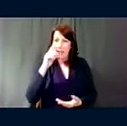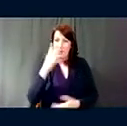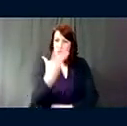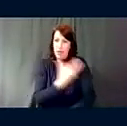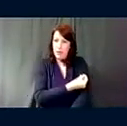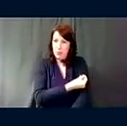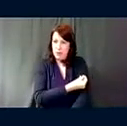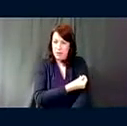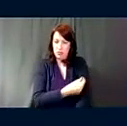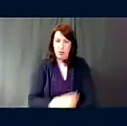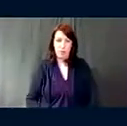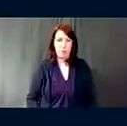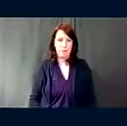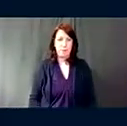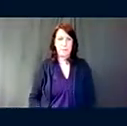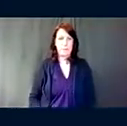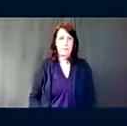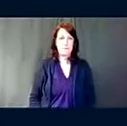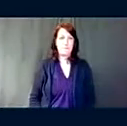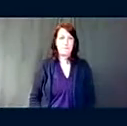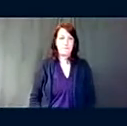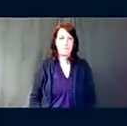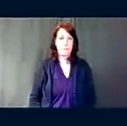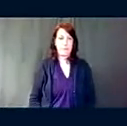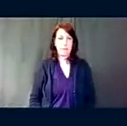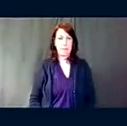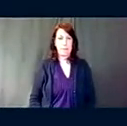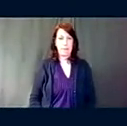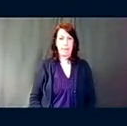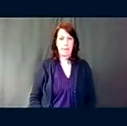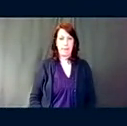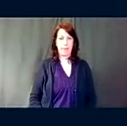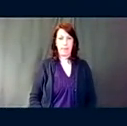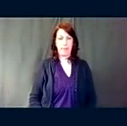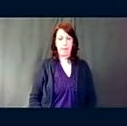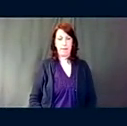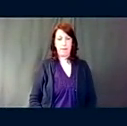BROUGHT THEIR KIDS TO GET IMMUNIZED. NEXT SLIDE PLEASE.